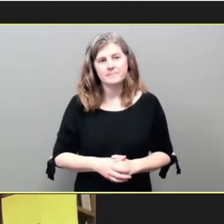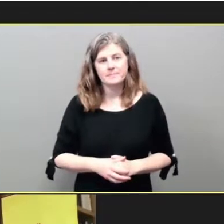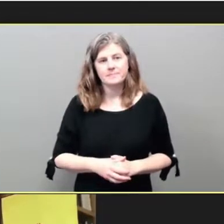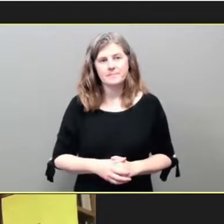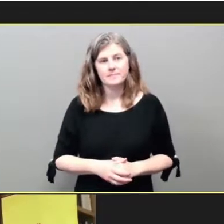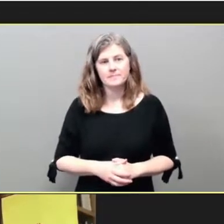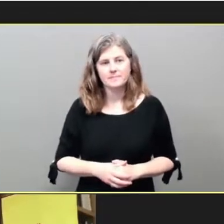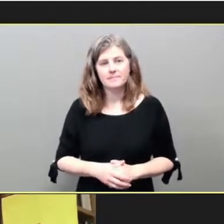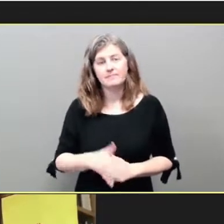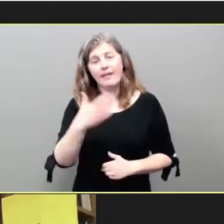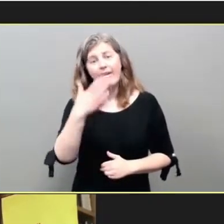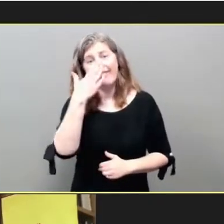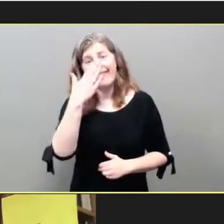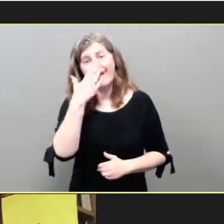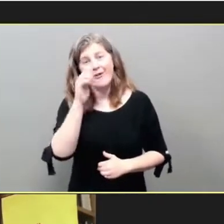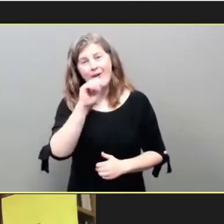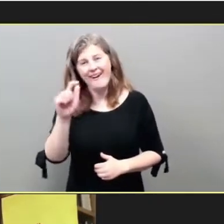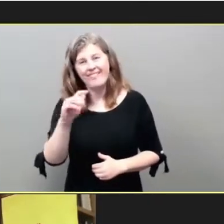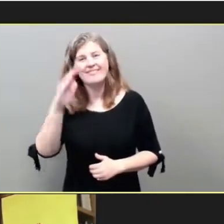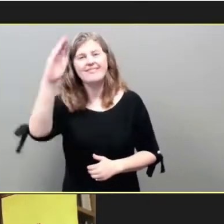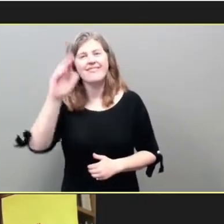Thank you everyone. Algeria. Go ahead.